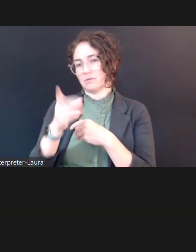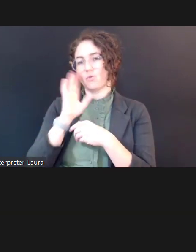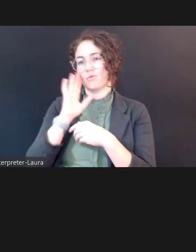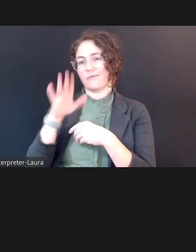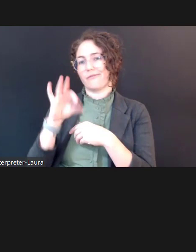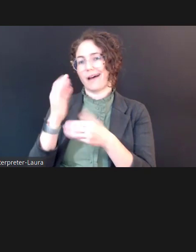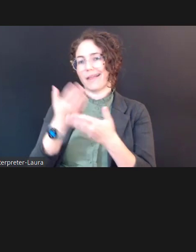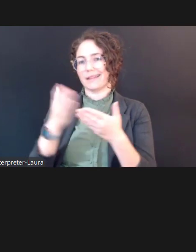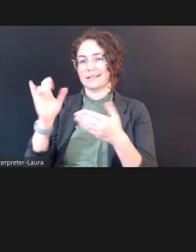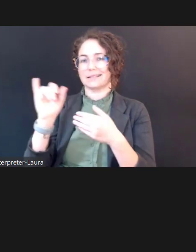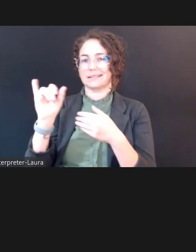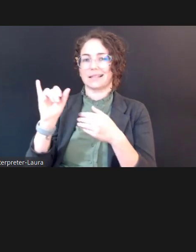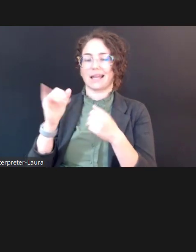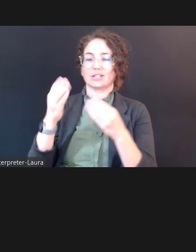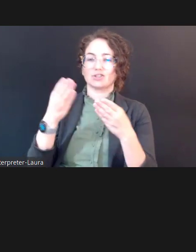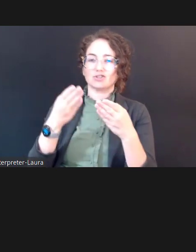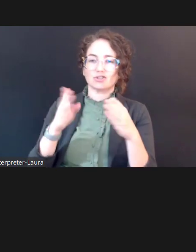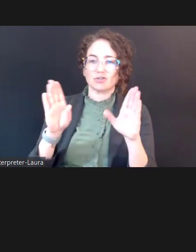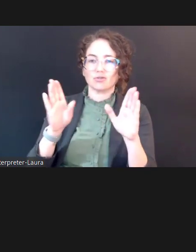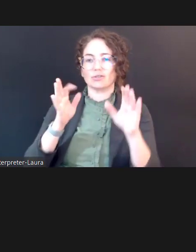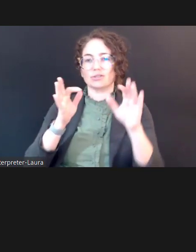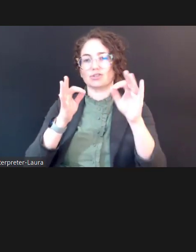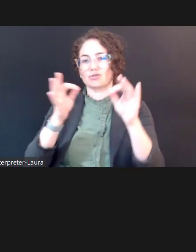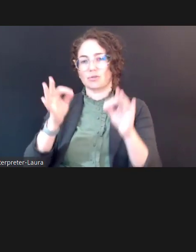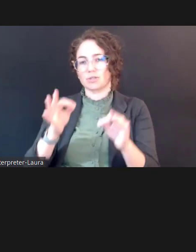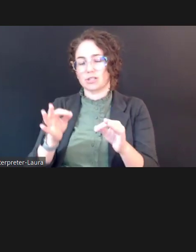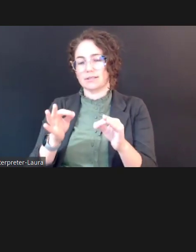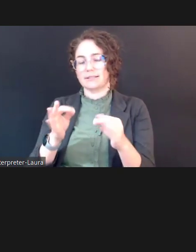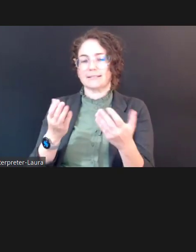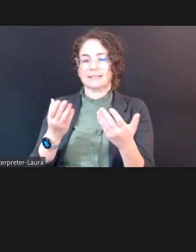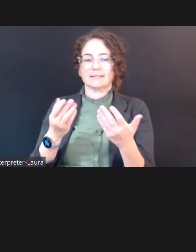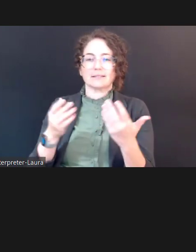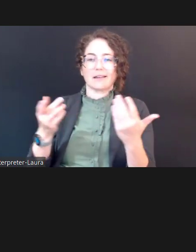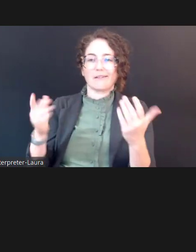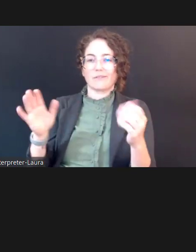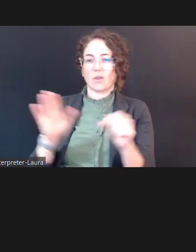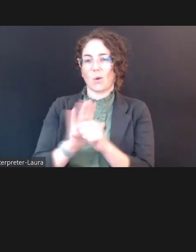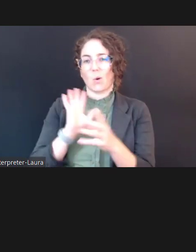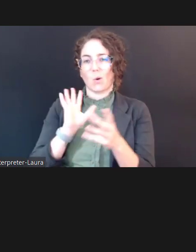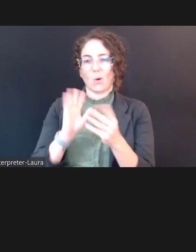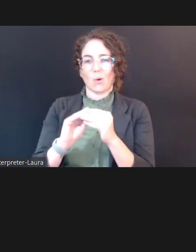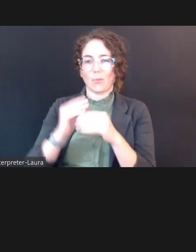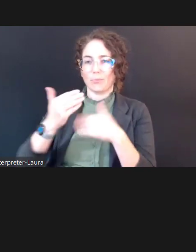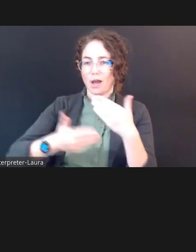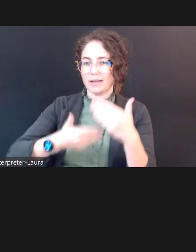find general descriptions of the whole process, how OAE works or Pure Tone works.